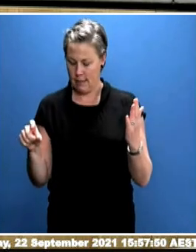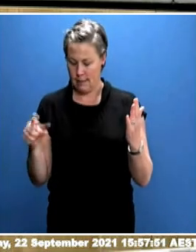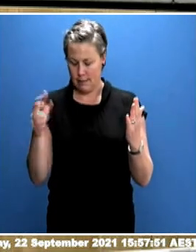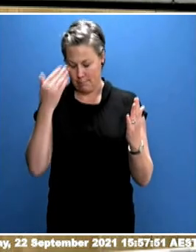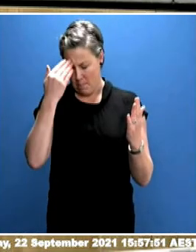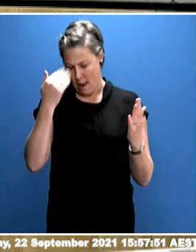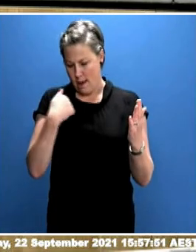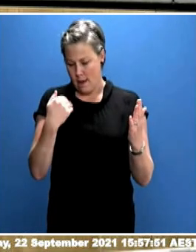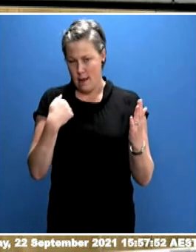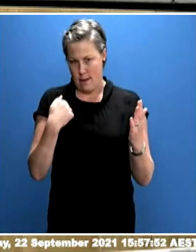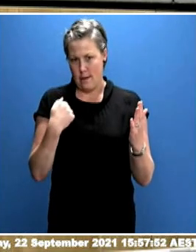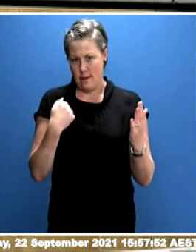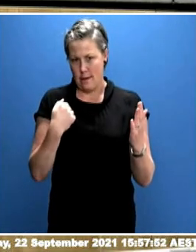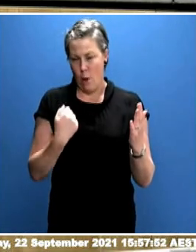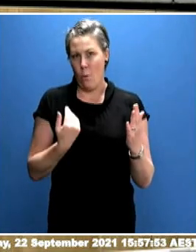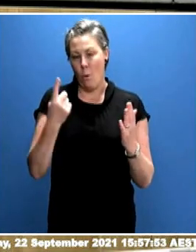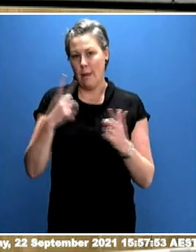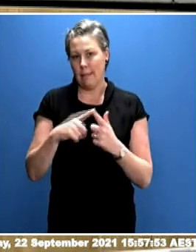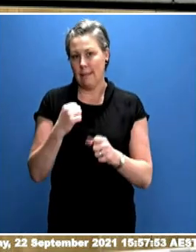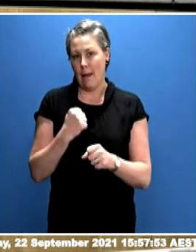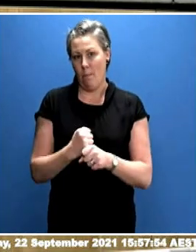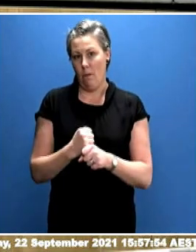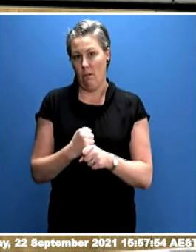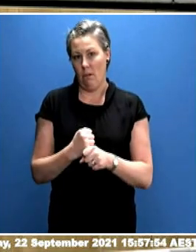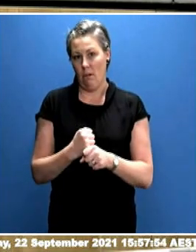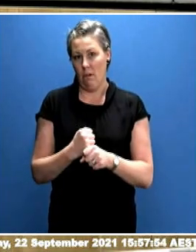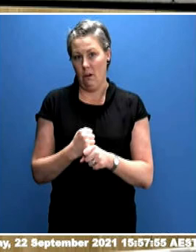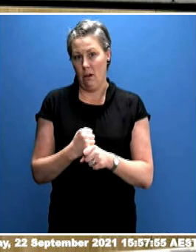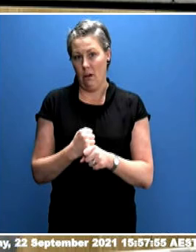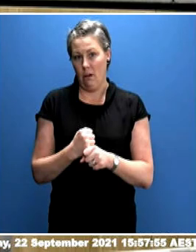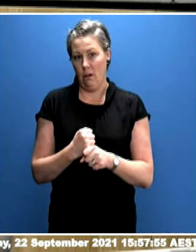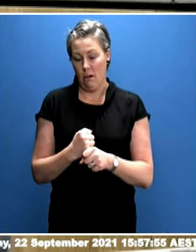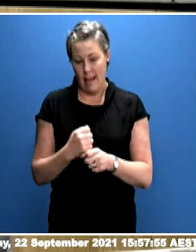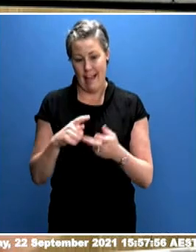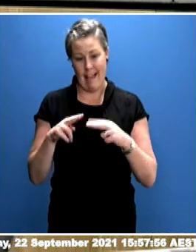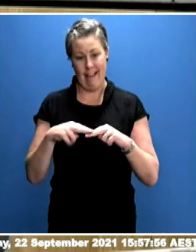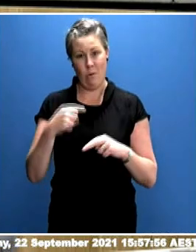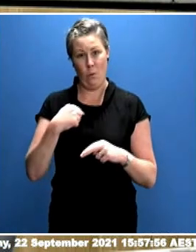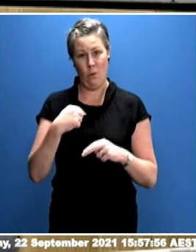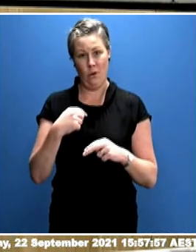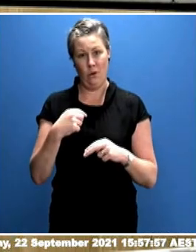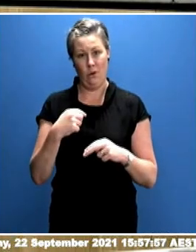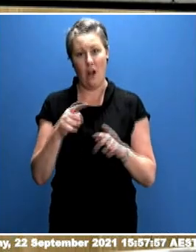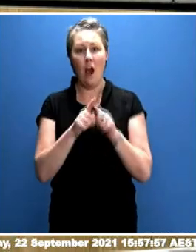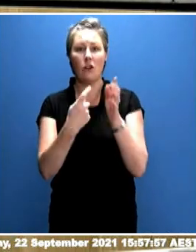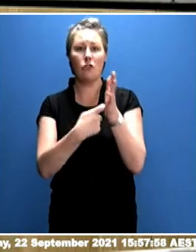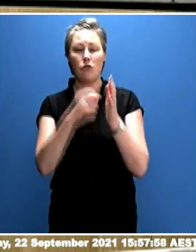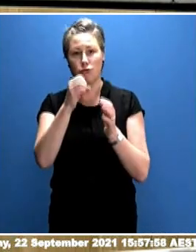of an example --- if we used a similar example, Rottnest Island, Aboriginal